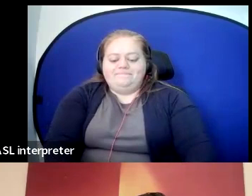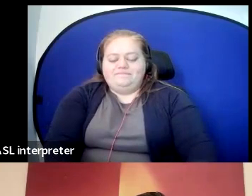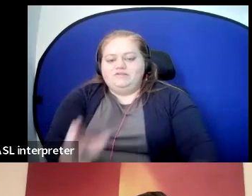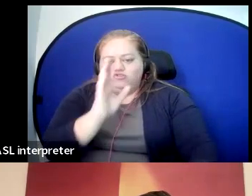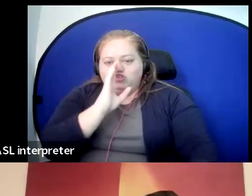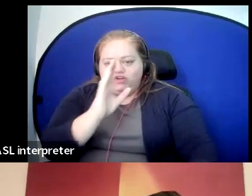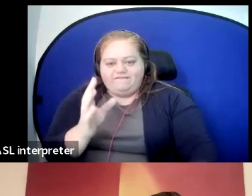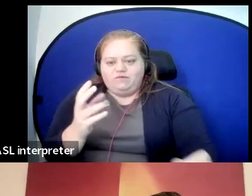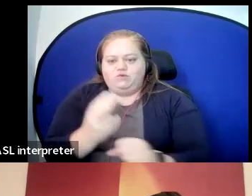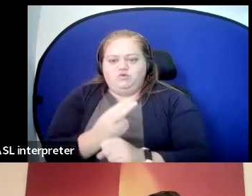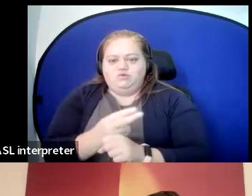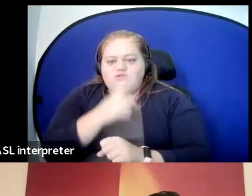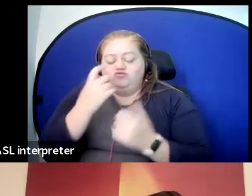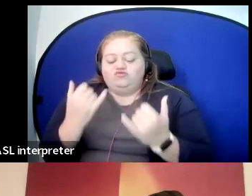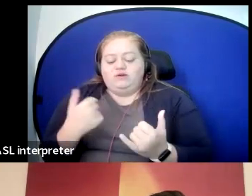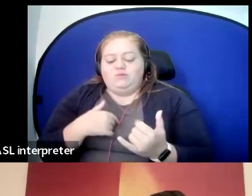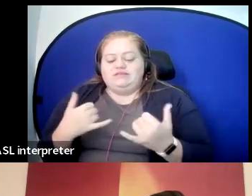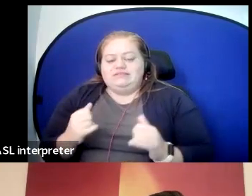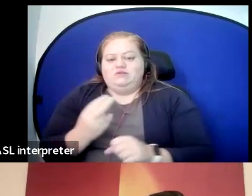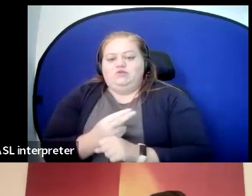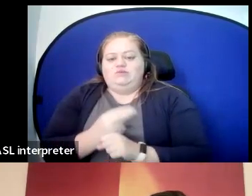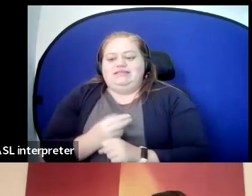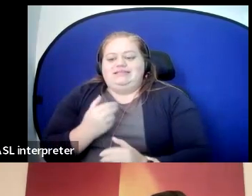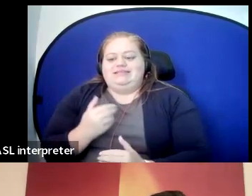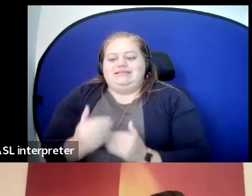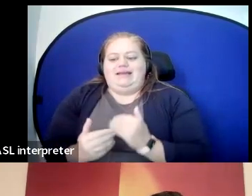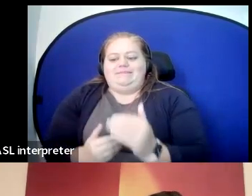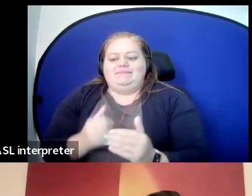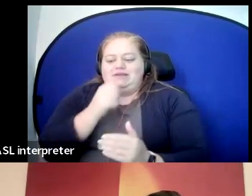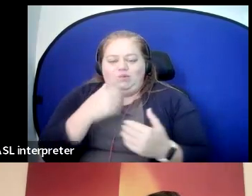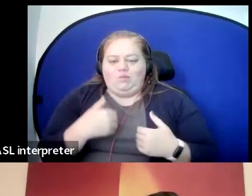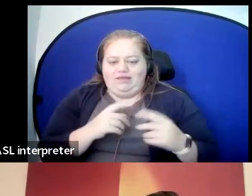Because currently, we're still going through steps. And I don't have an answer for this.